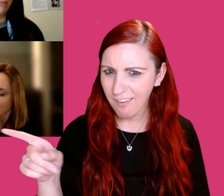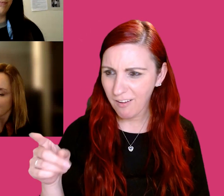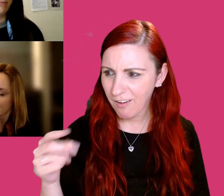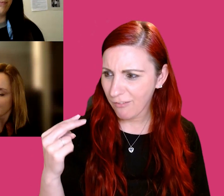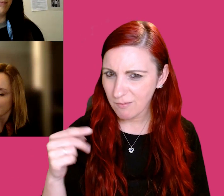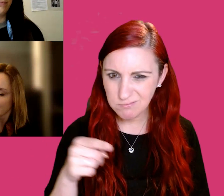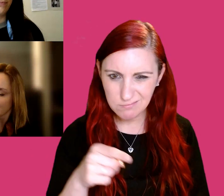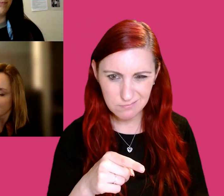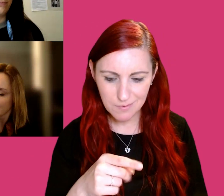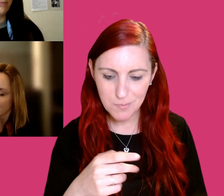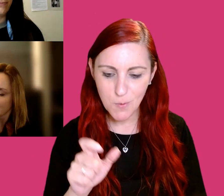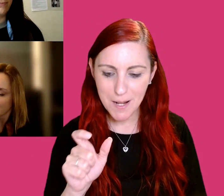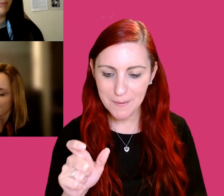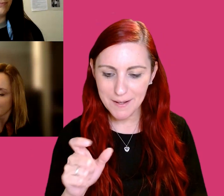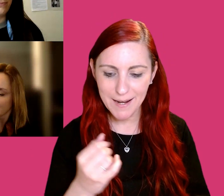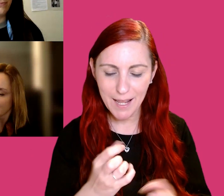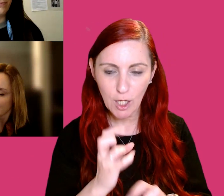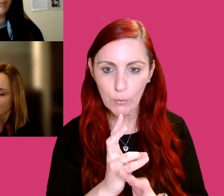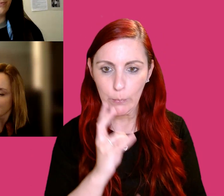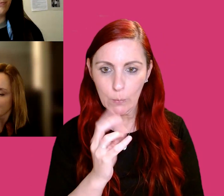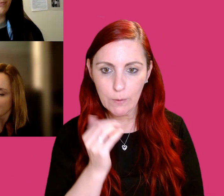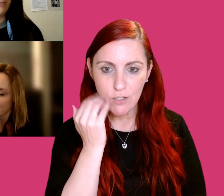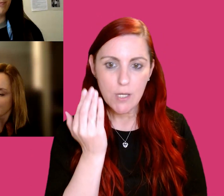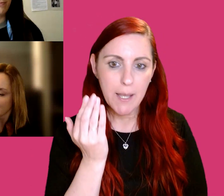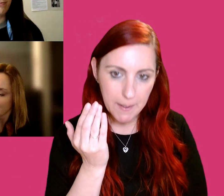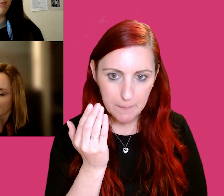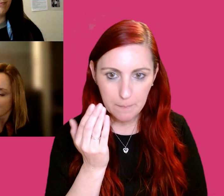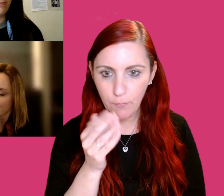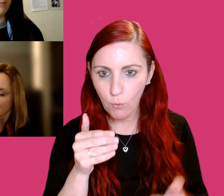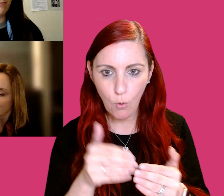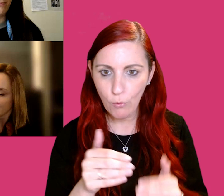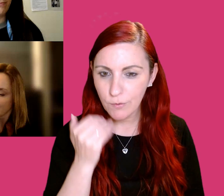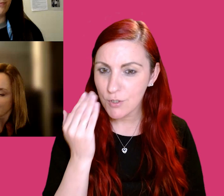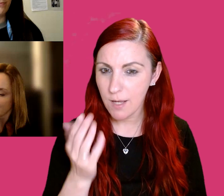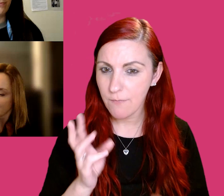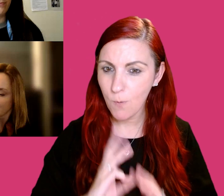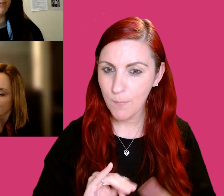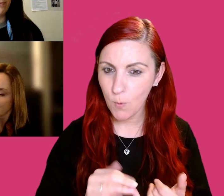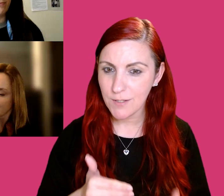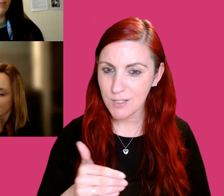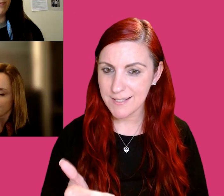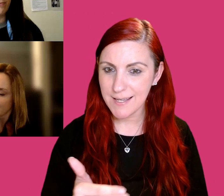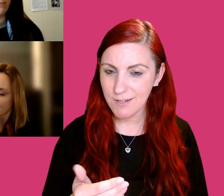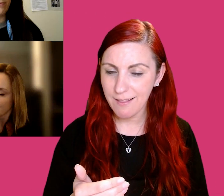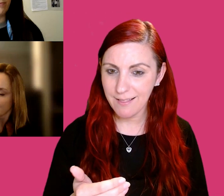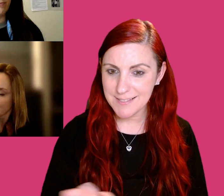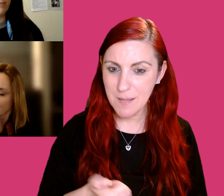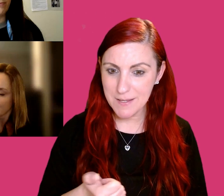was like a a cue of Shame a corner of Shame for women with gational diabetes to have to hang out